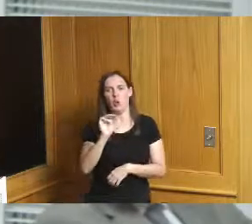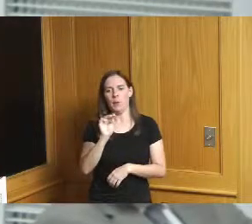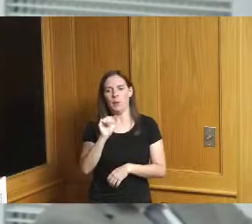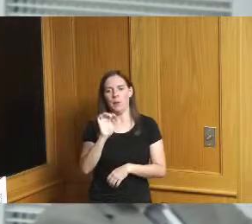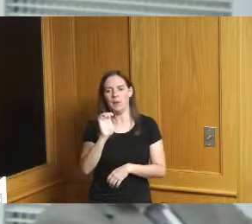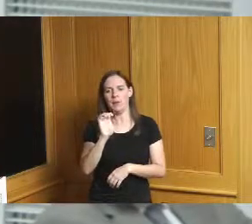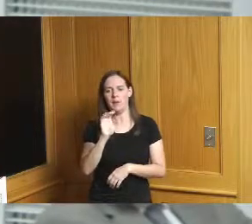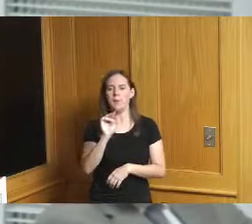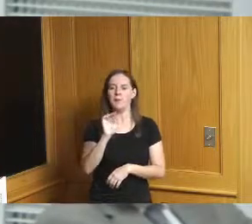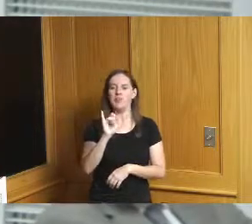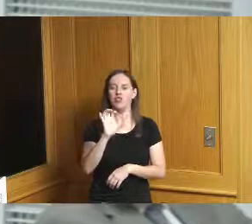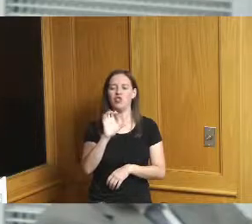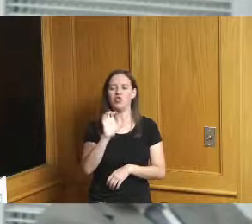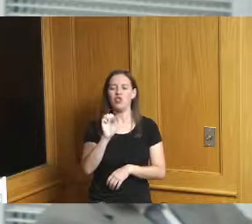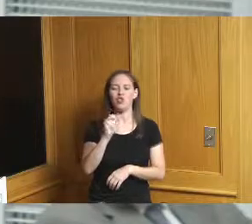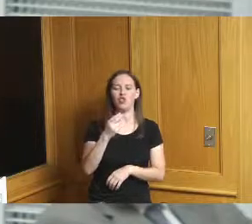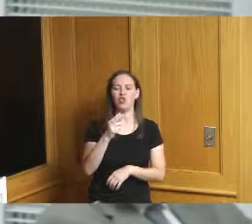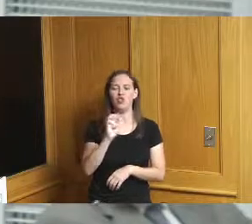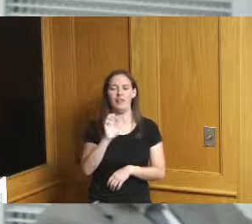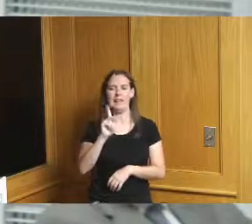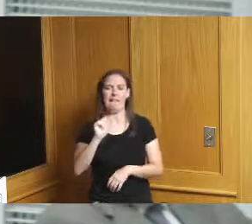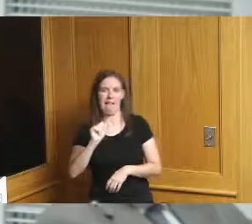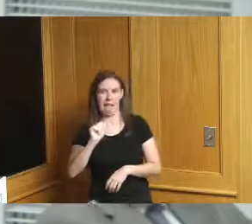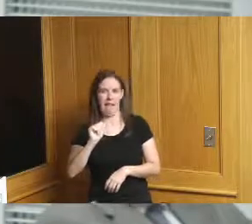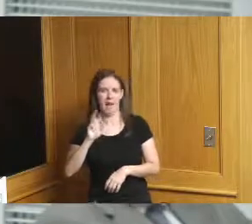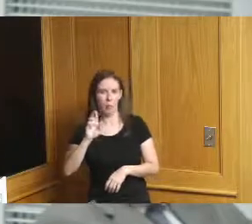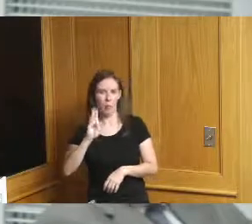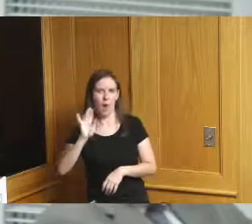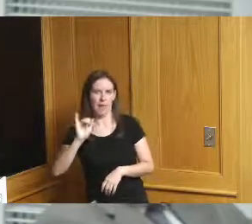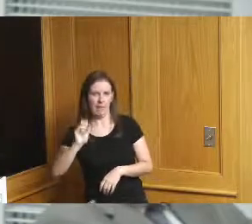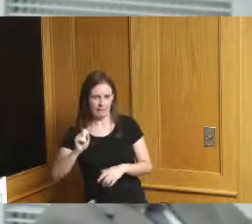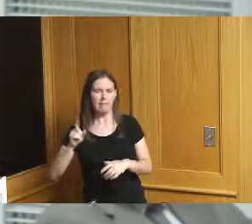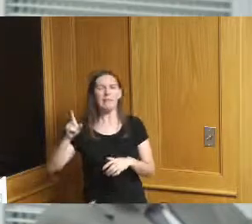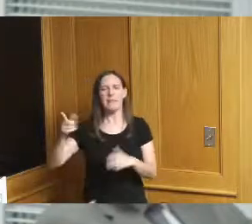Health's Health Commissioner and the way they have currently set up their program they're primarily